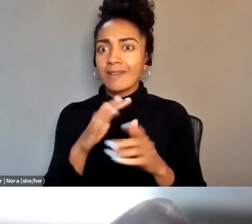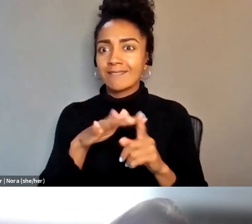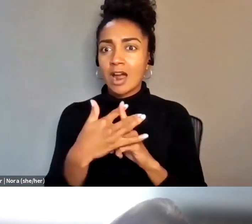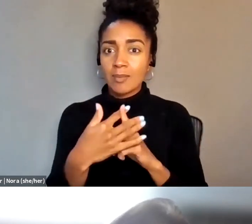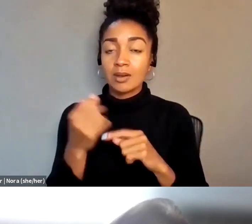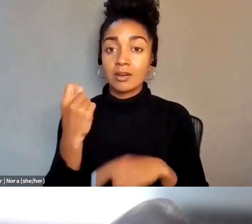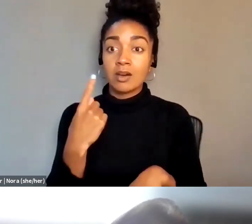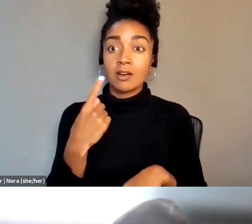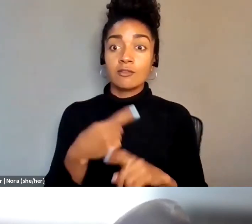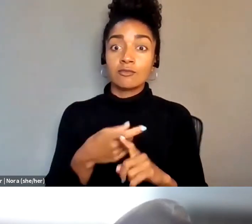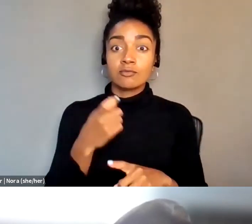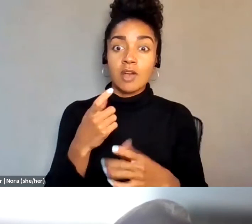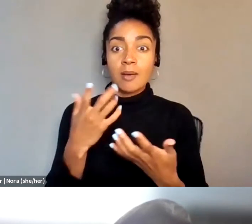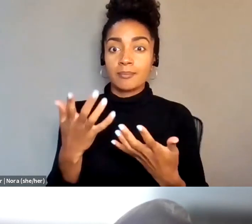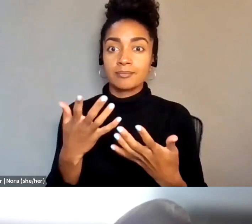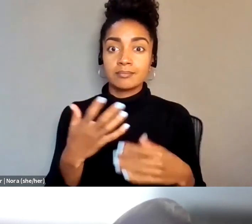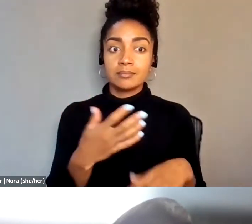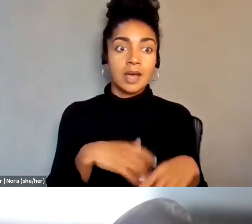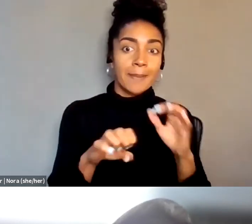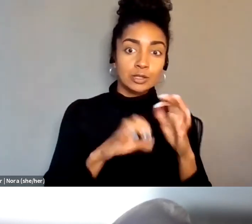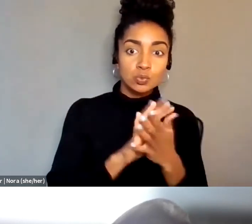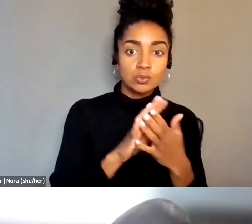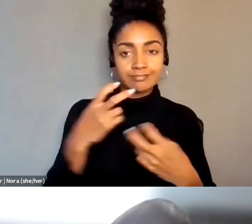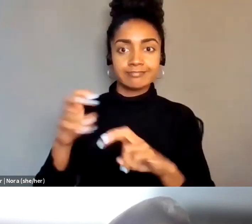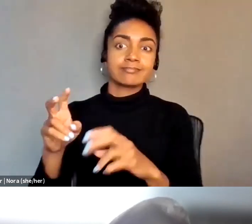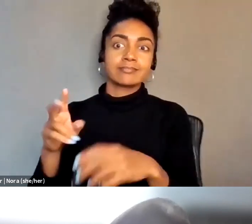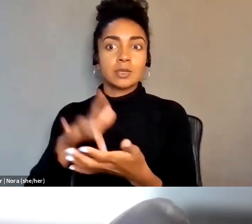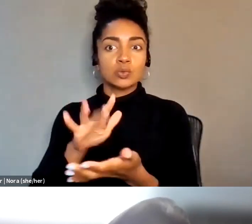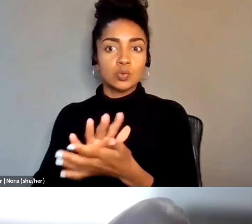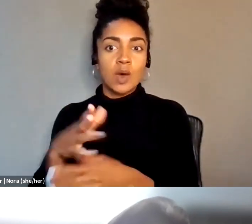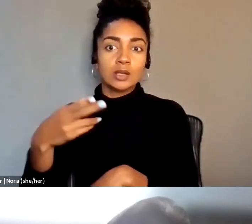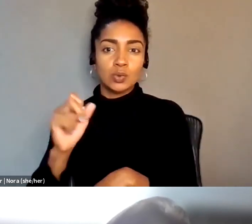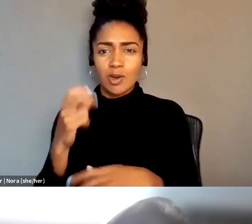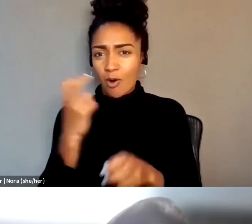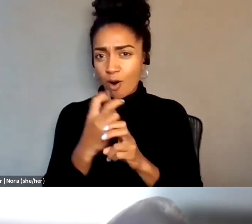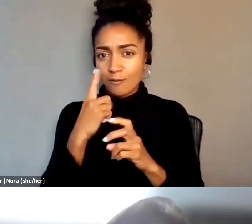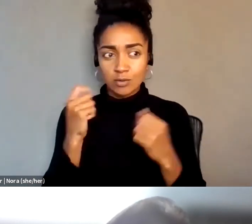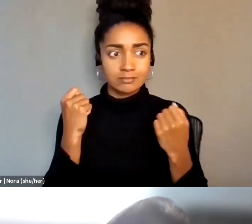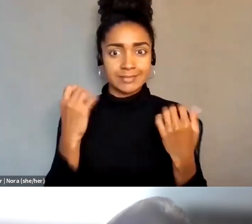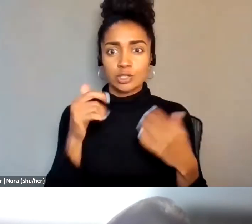It is very hard for many girls who are shy. Some of them do not have any friends in the whole school year.